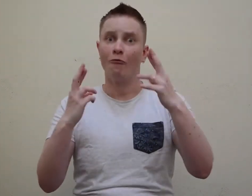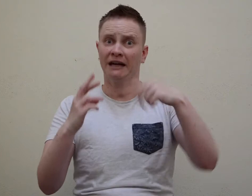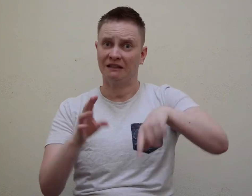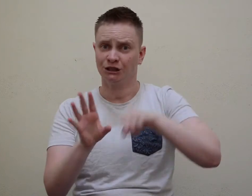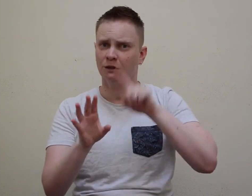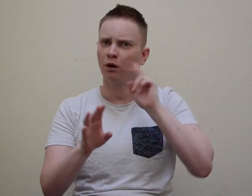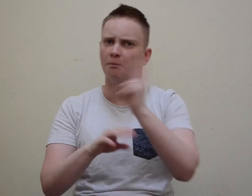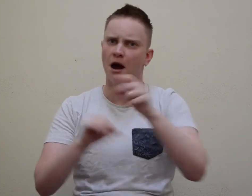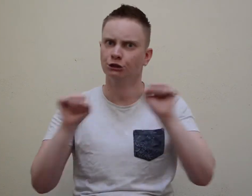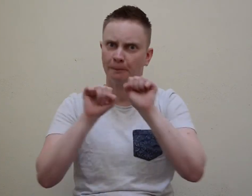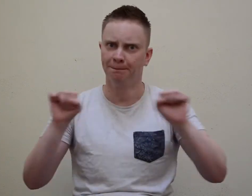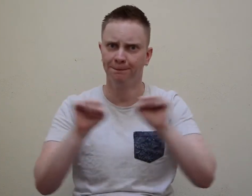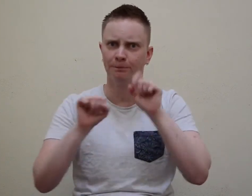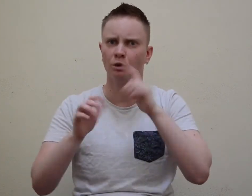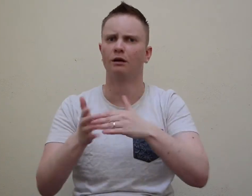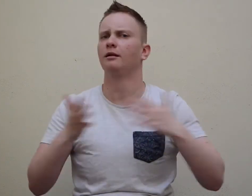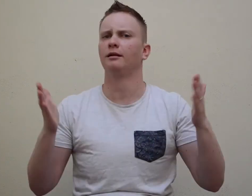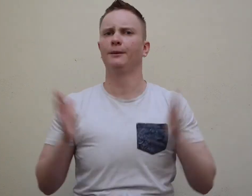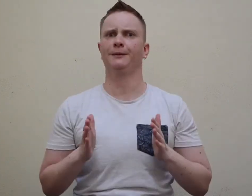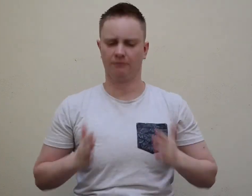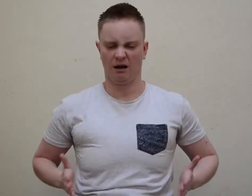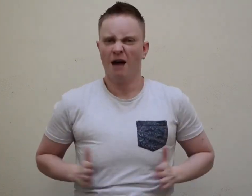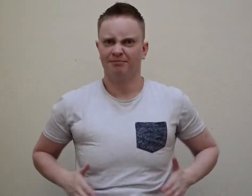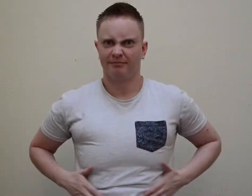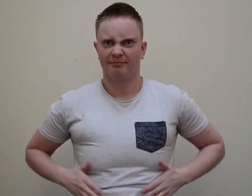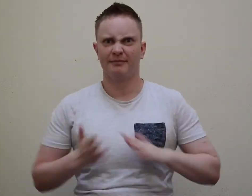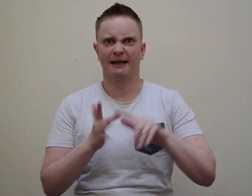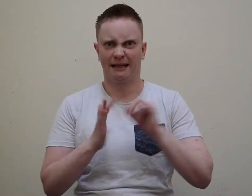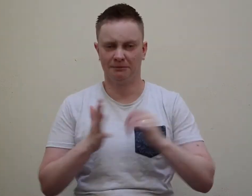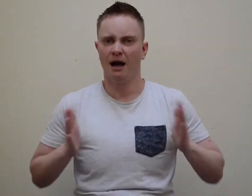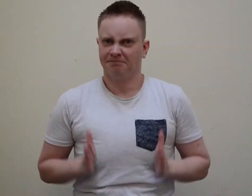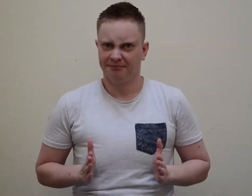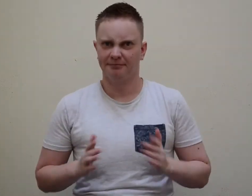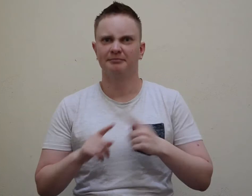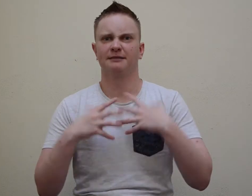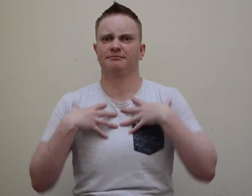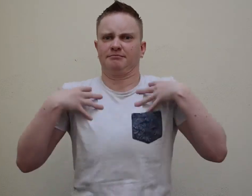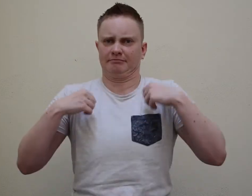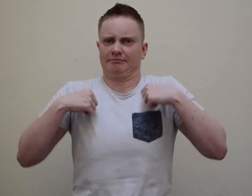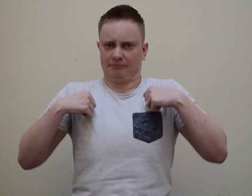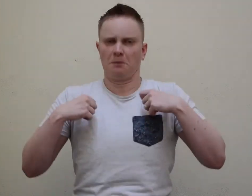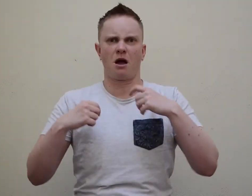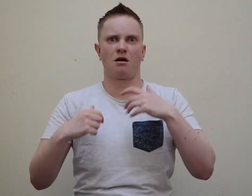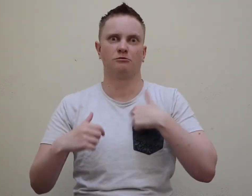and hopefully this year, I'll be able to get back to the gym, and I'll be able to trim up a bit. Just trim down a bit and grow a bit.